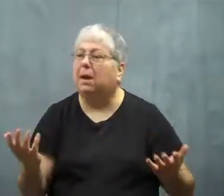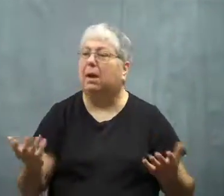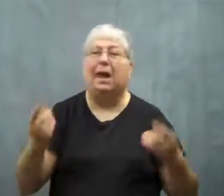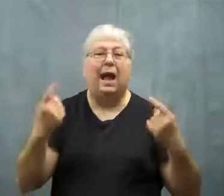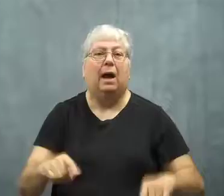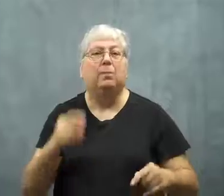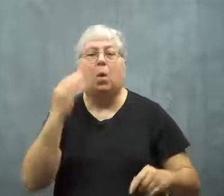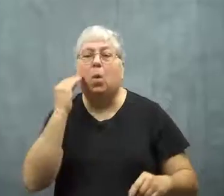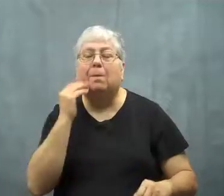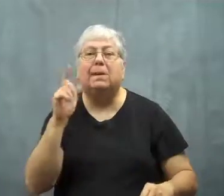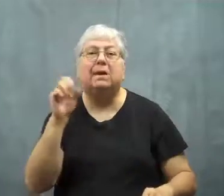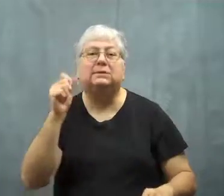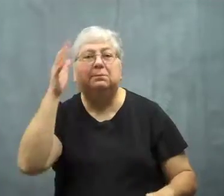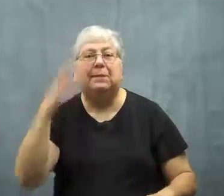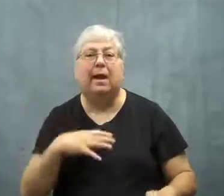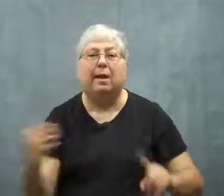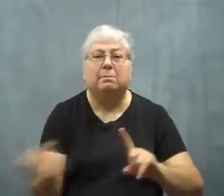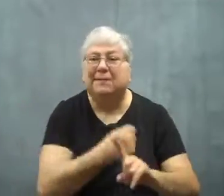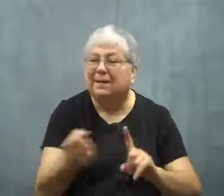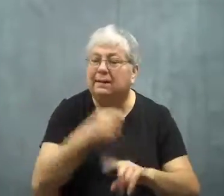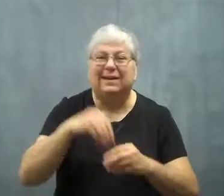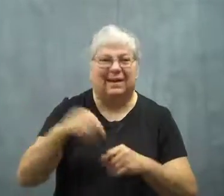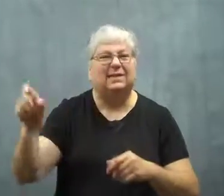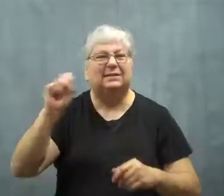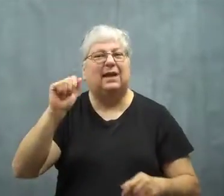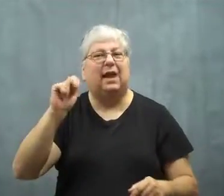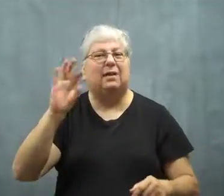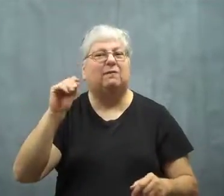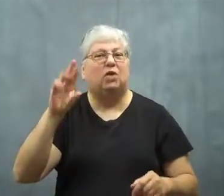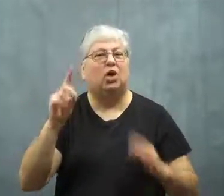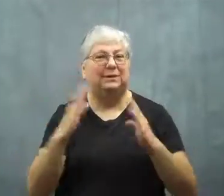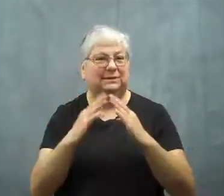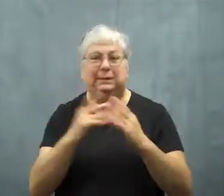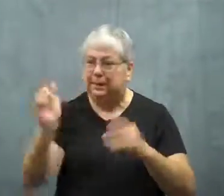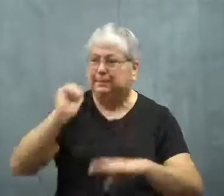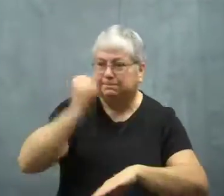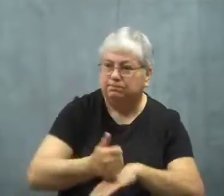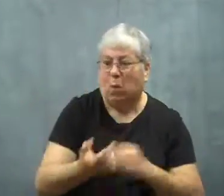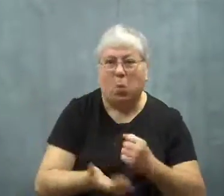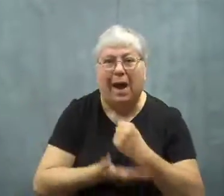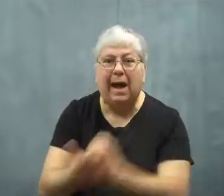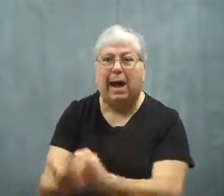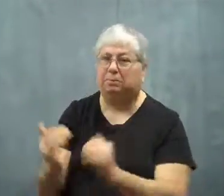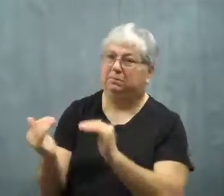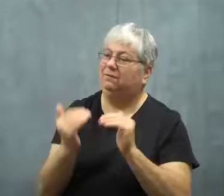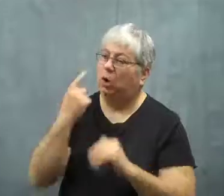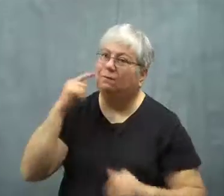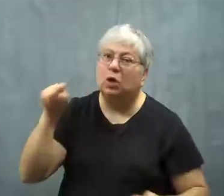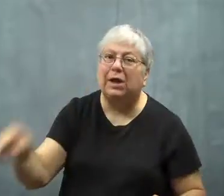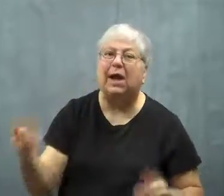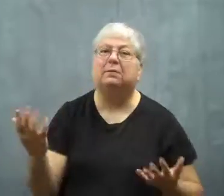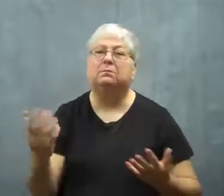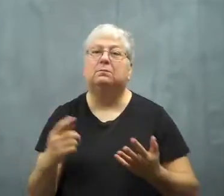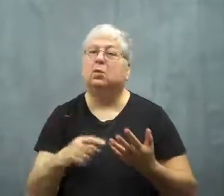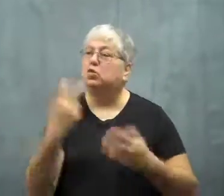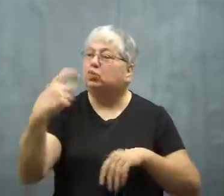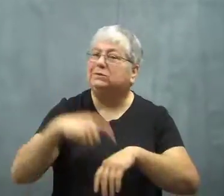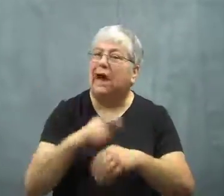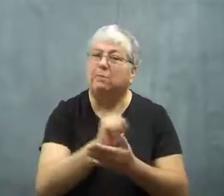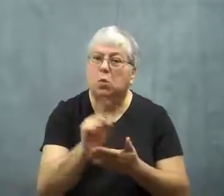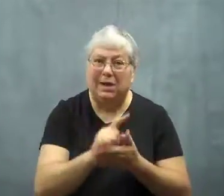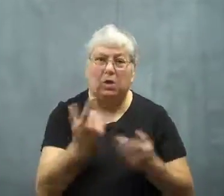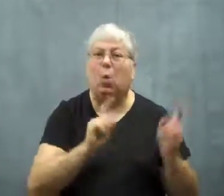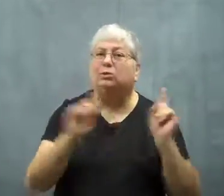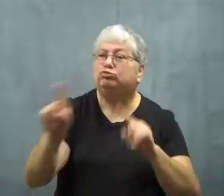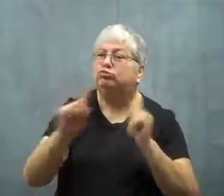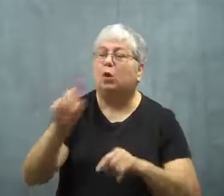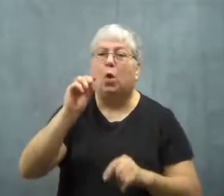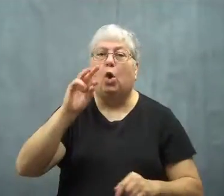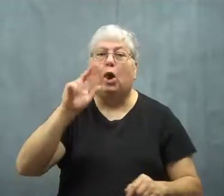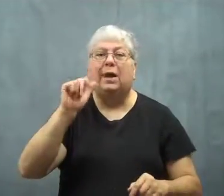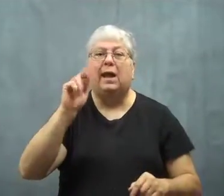When a homeless man was beaten in Sanford,